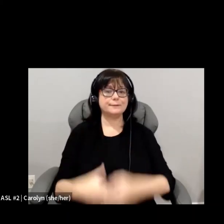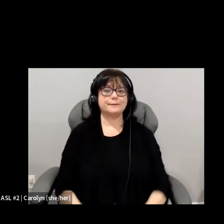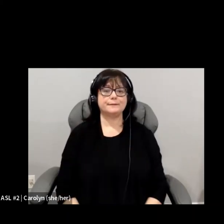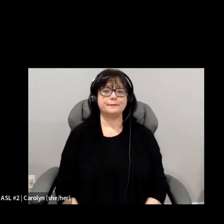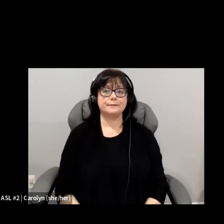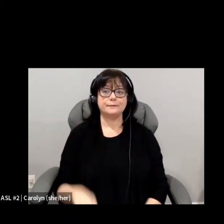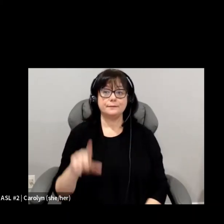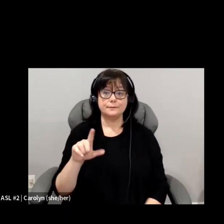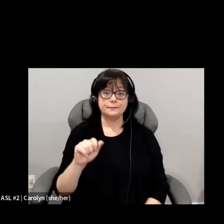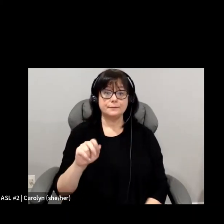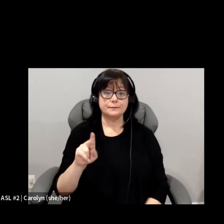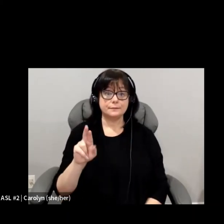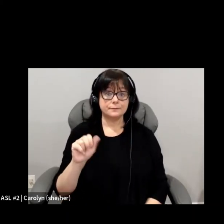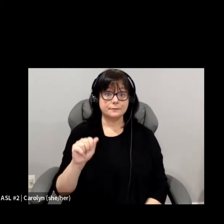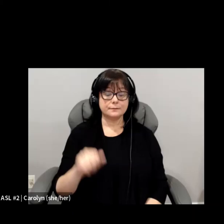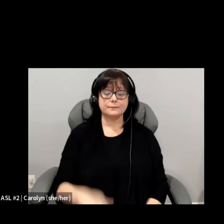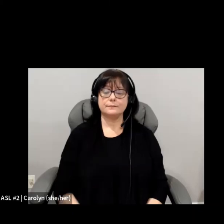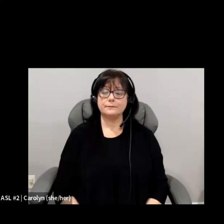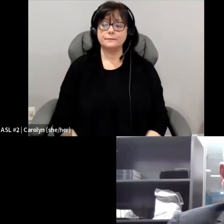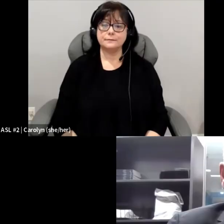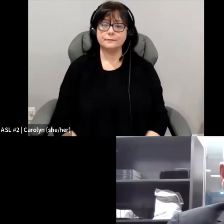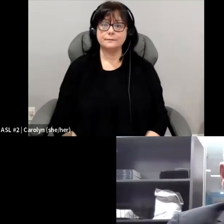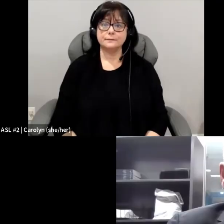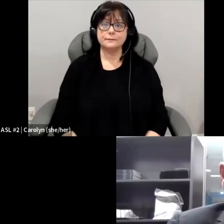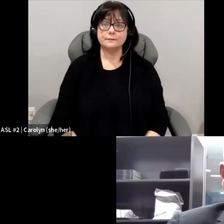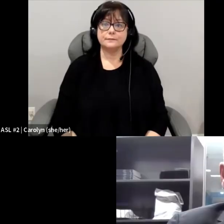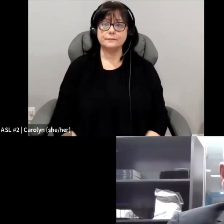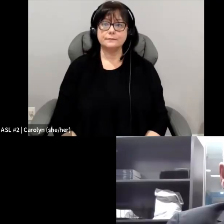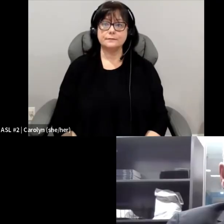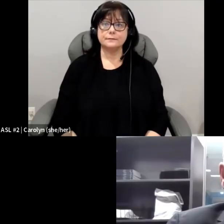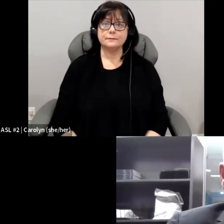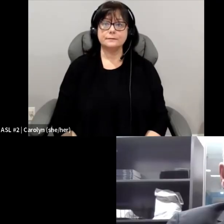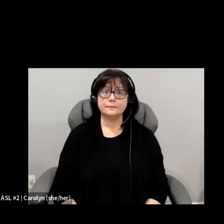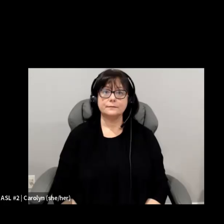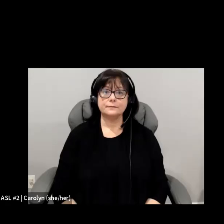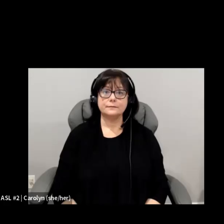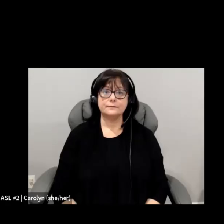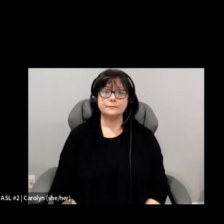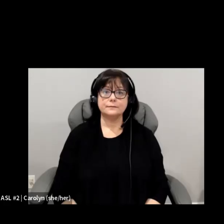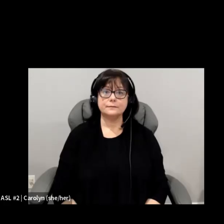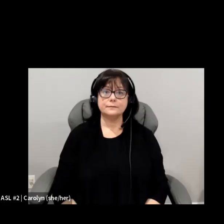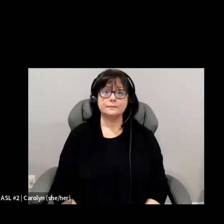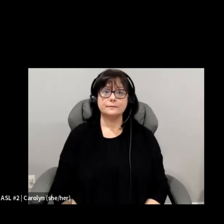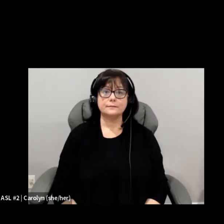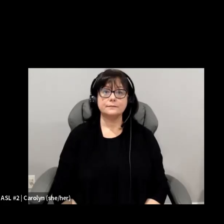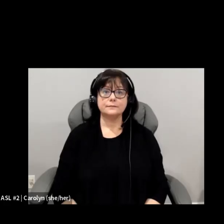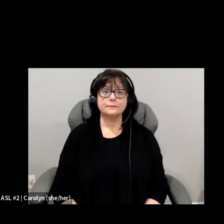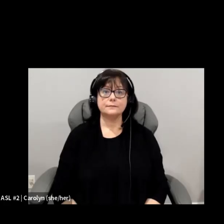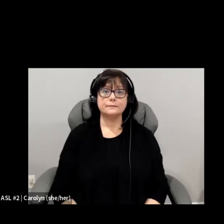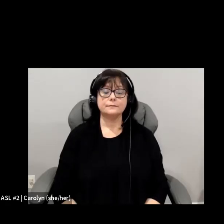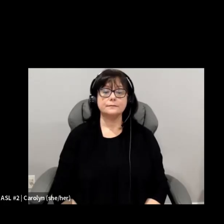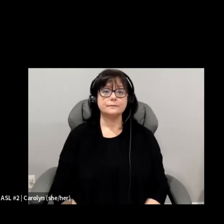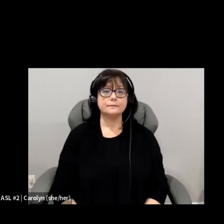Laura Upans : THANK YOU, DOUG.